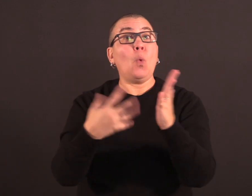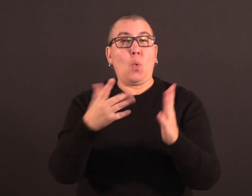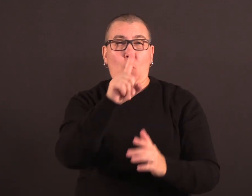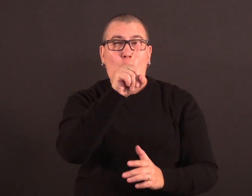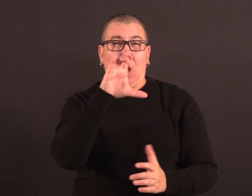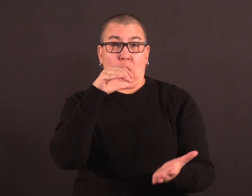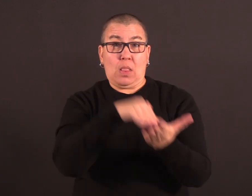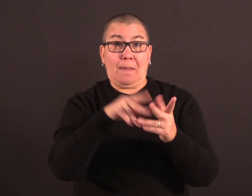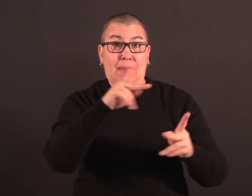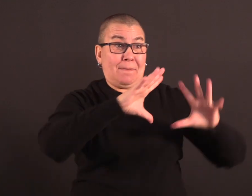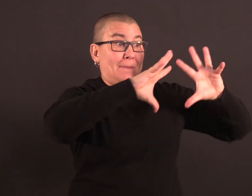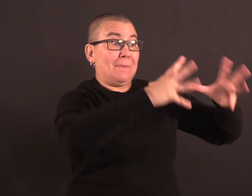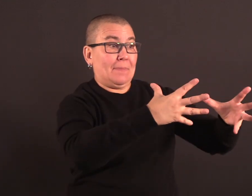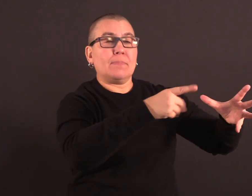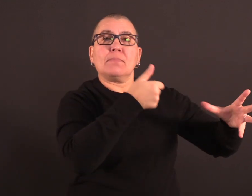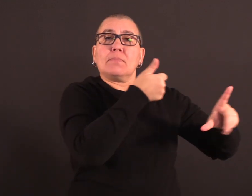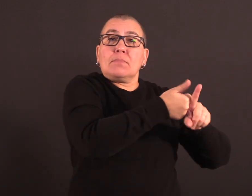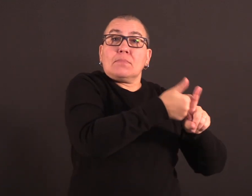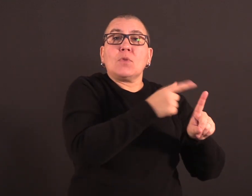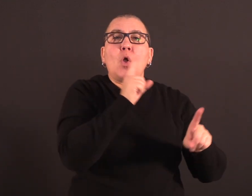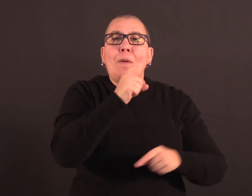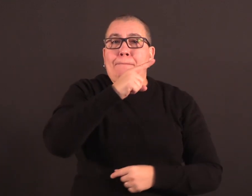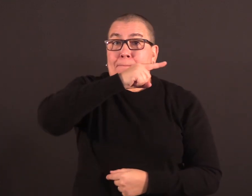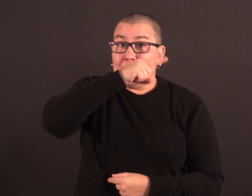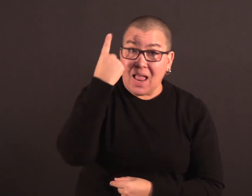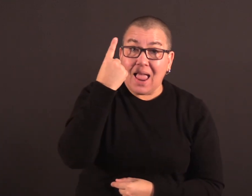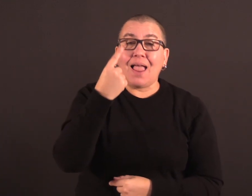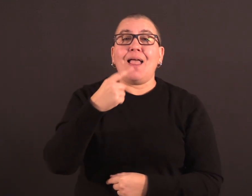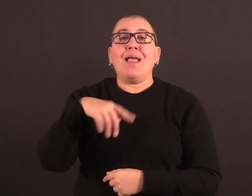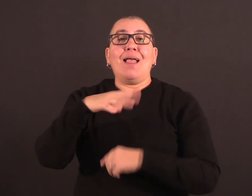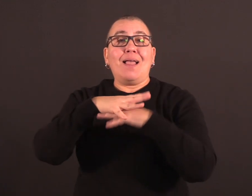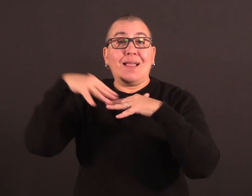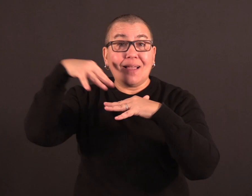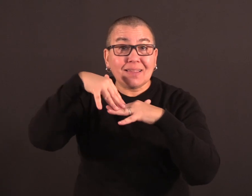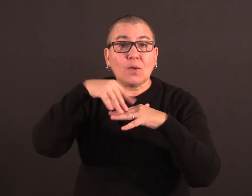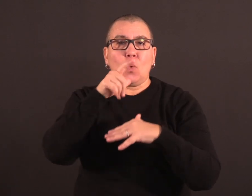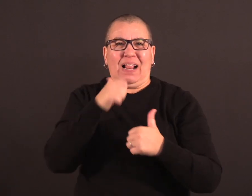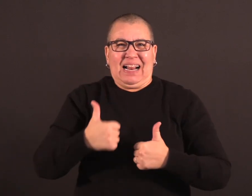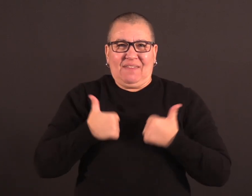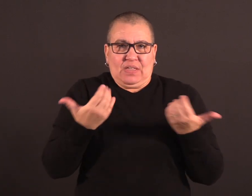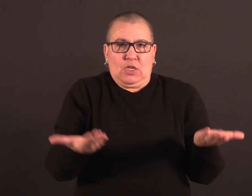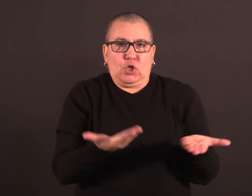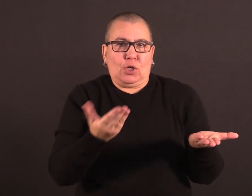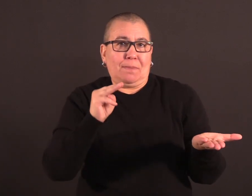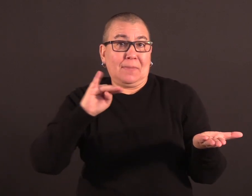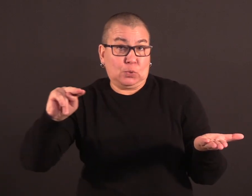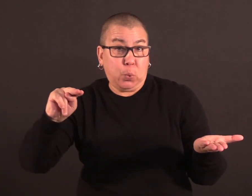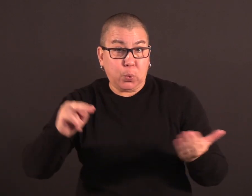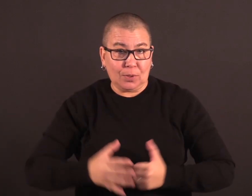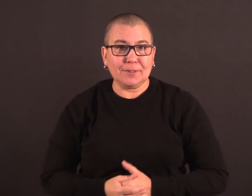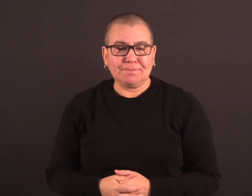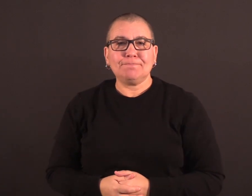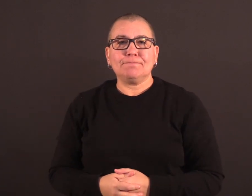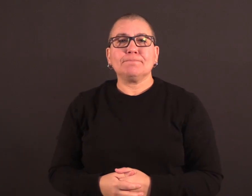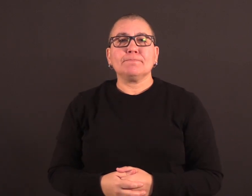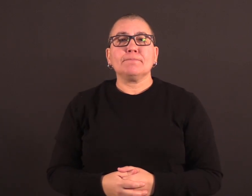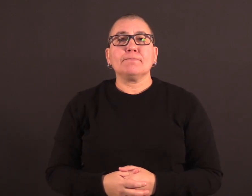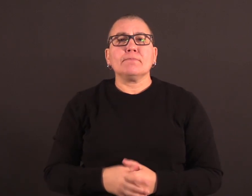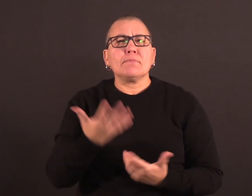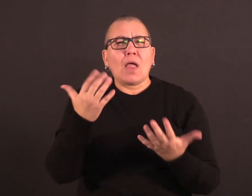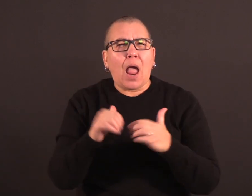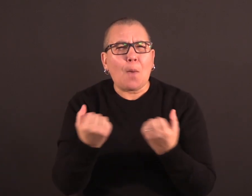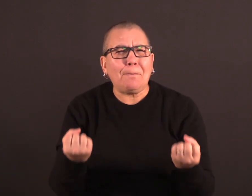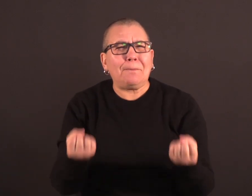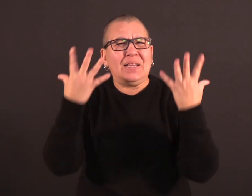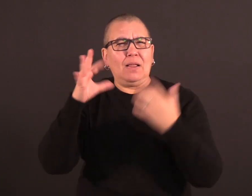100,000 among Hispanic Minnesotans. That same pattern is already beginning to emerge this year.